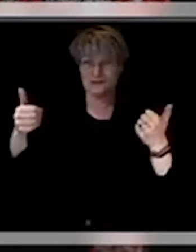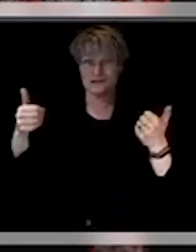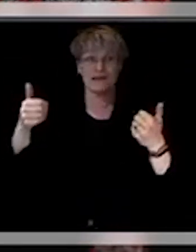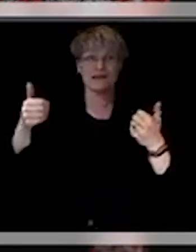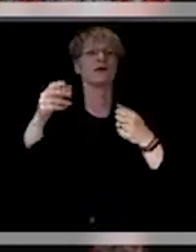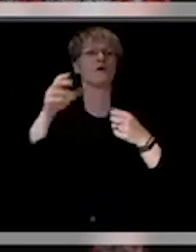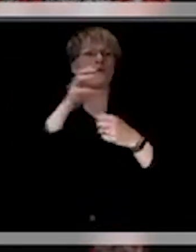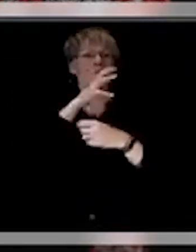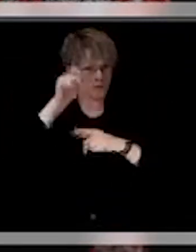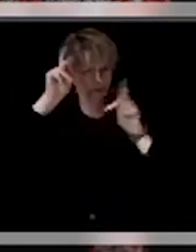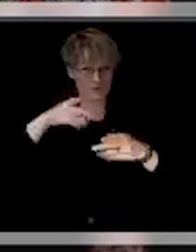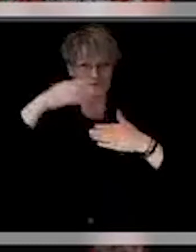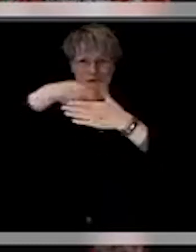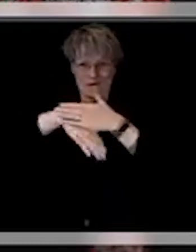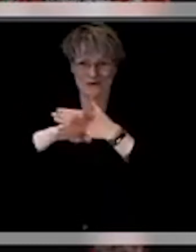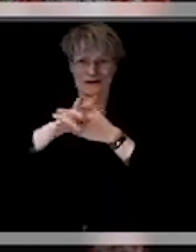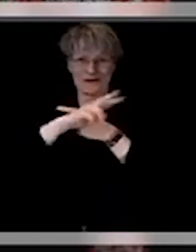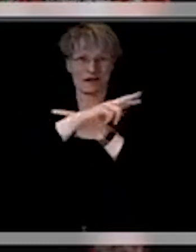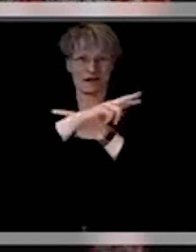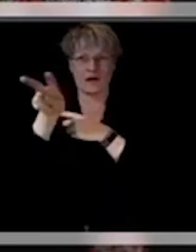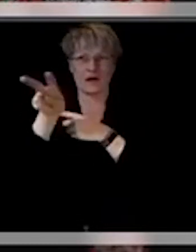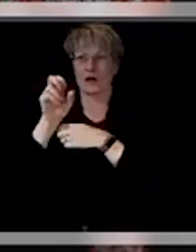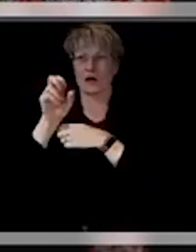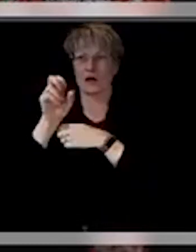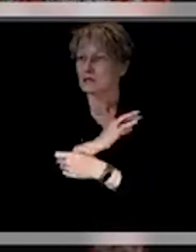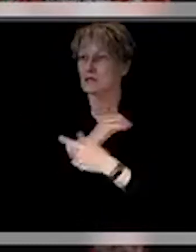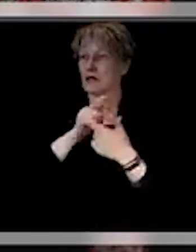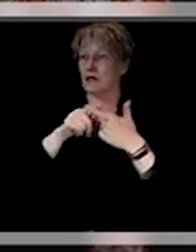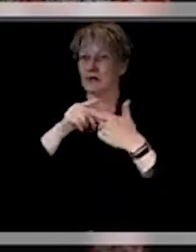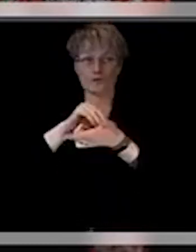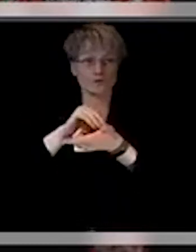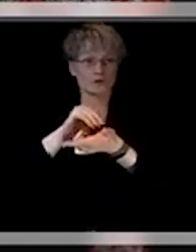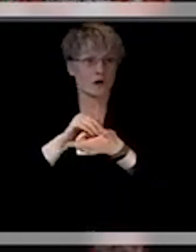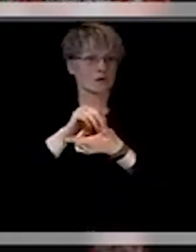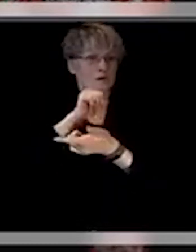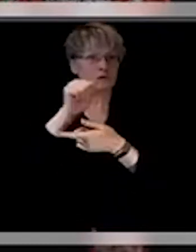staff, sometimes the physicians themselves are not wearing facemasks. We've also had